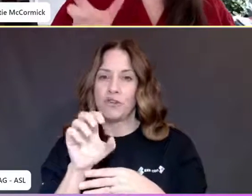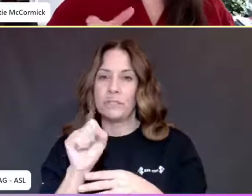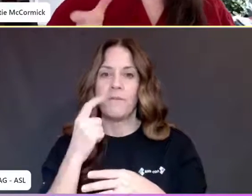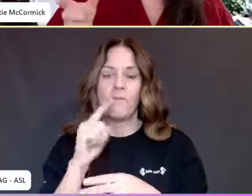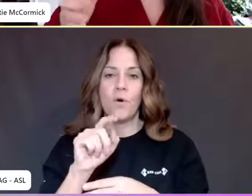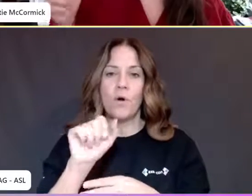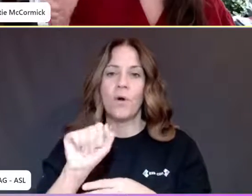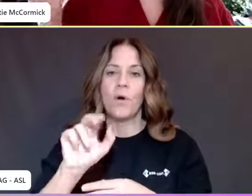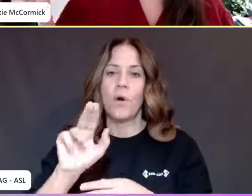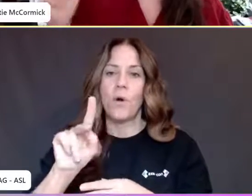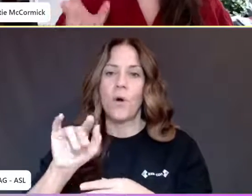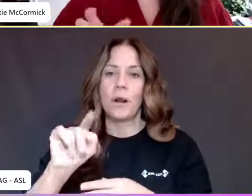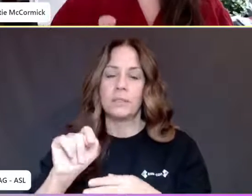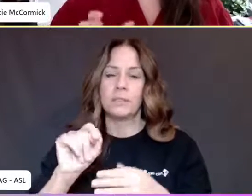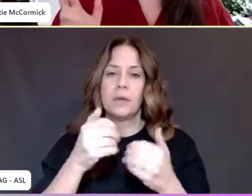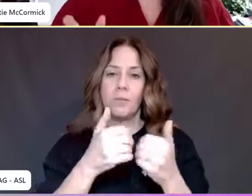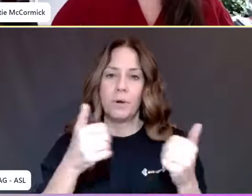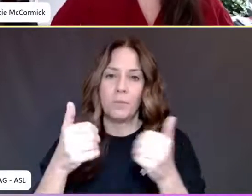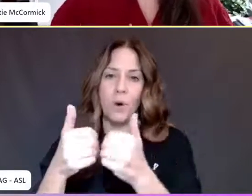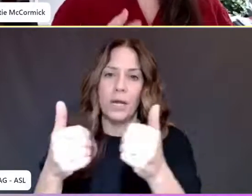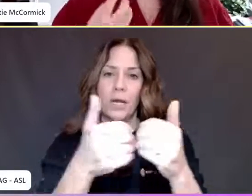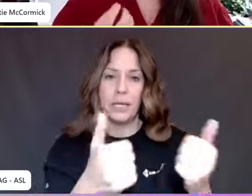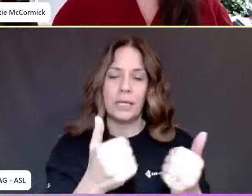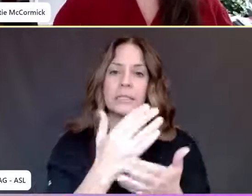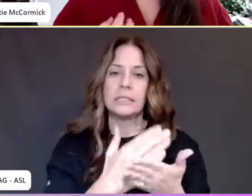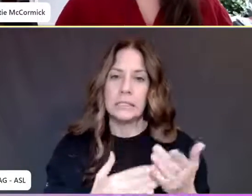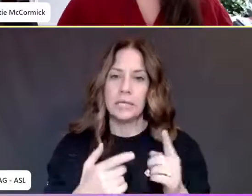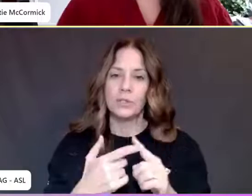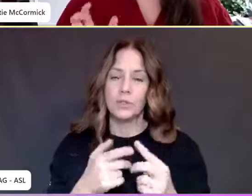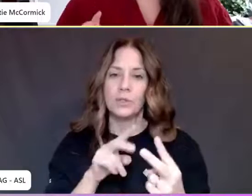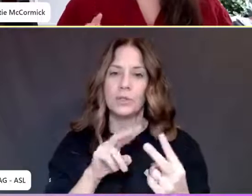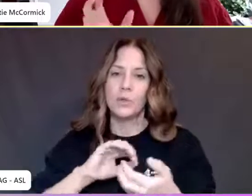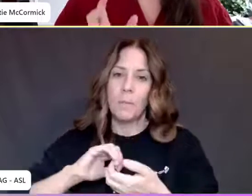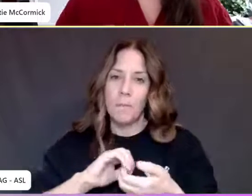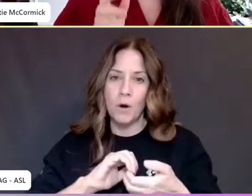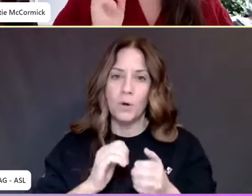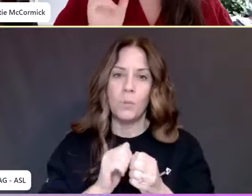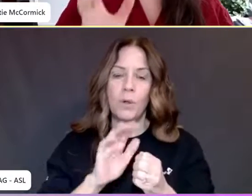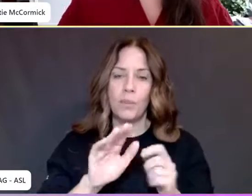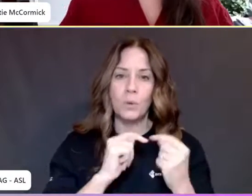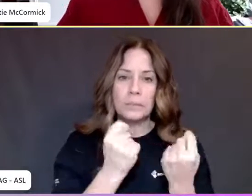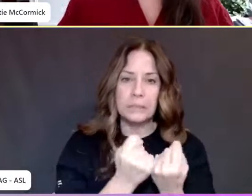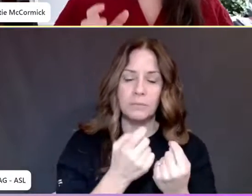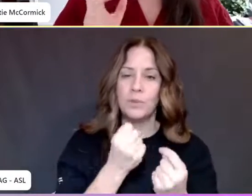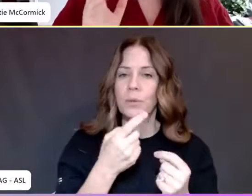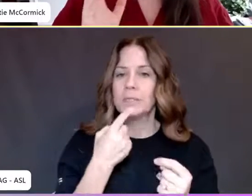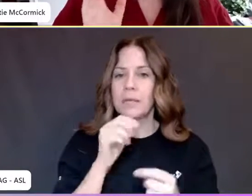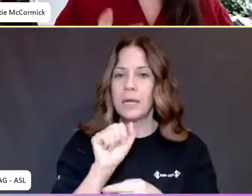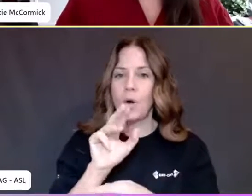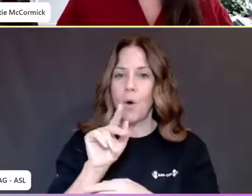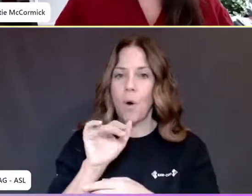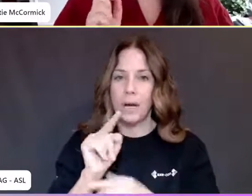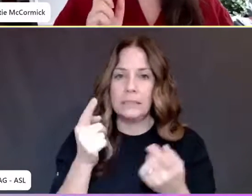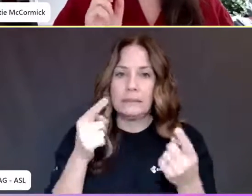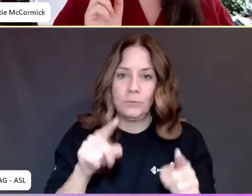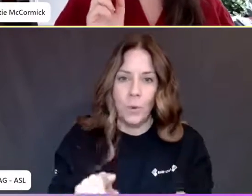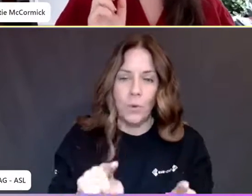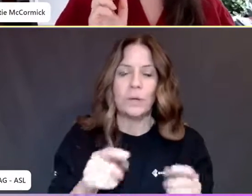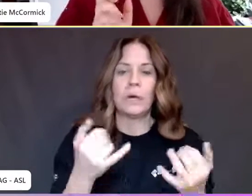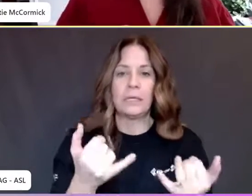Peermak [Katie McCormick] We do utilize vendors to perform audits, and we do break up pieces of the product into